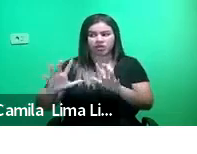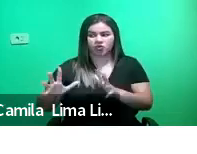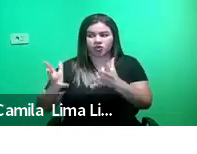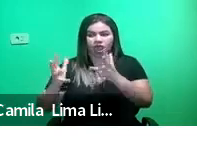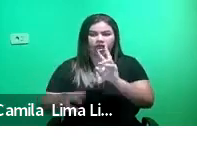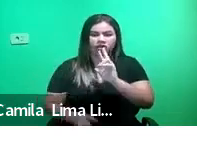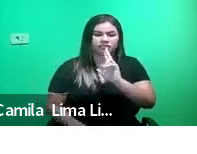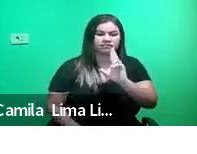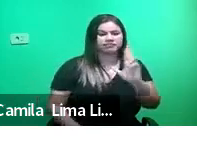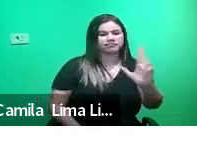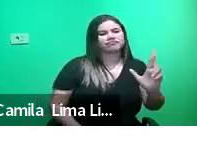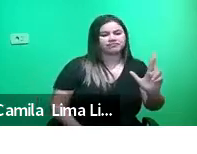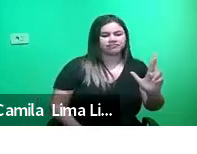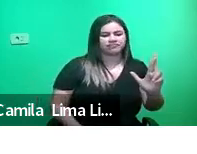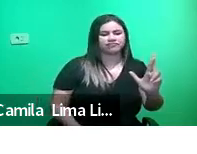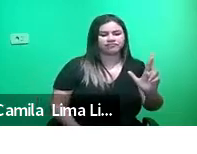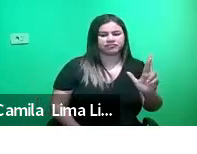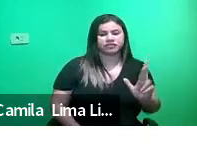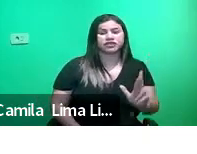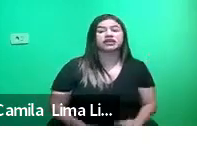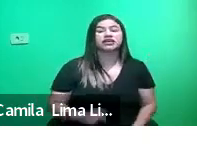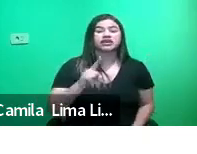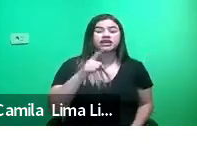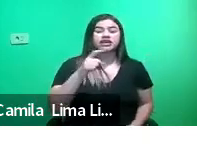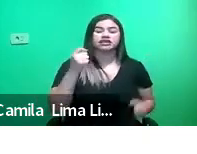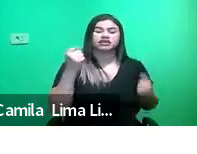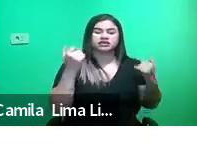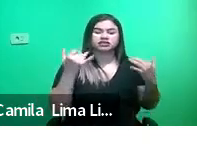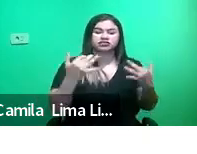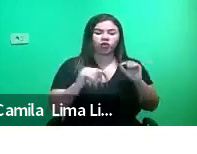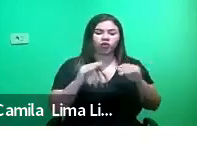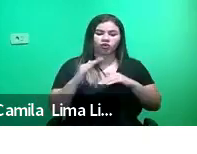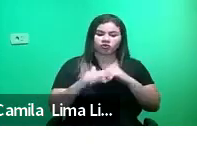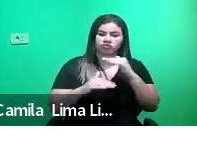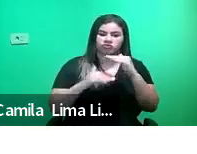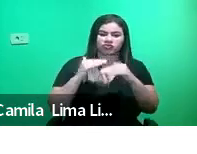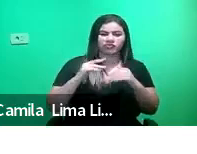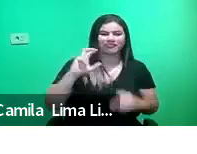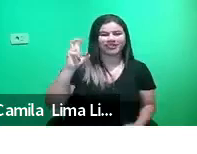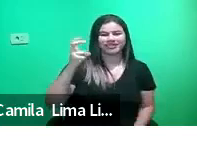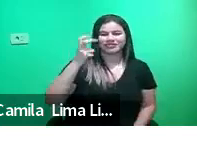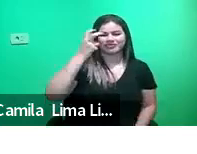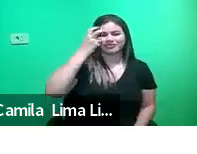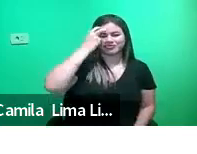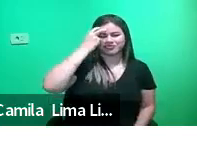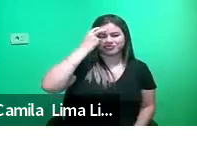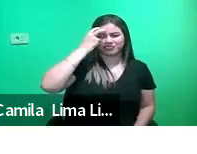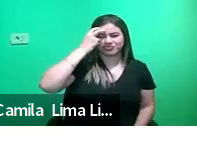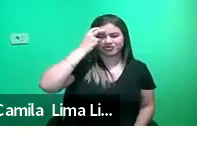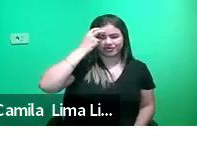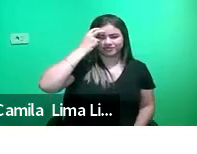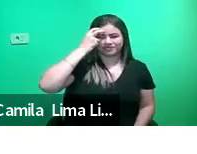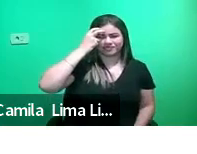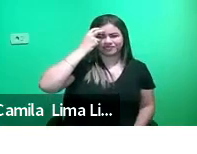forward here the notion of a sign and cultural development involves this dialogical l leap which l leap, which involves a change